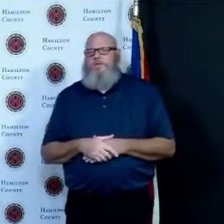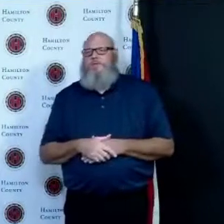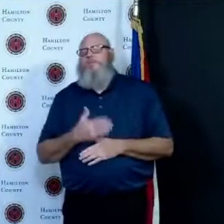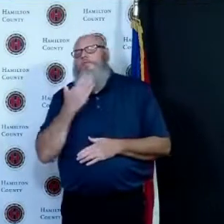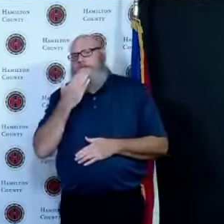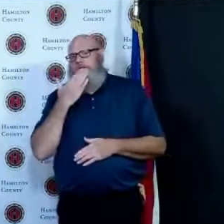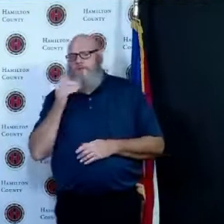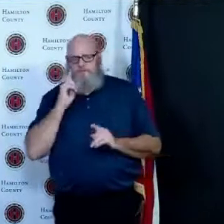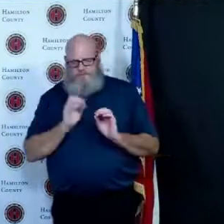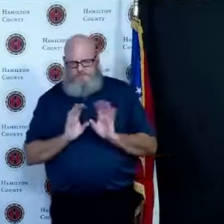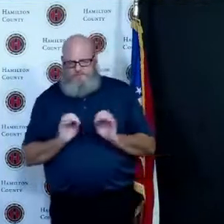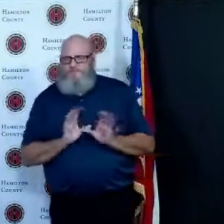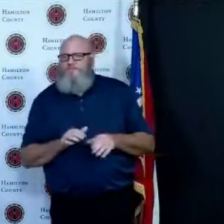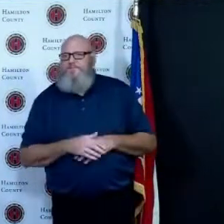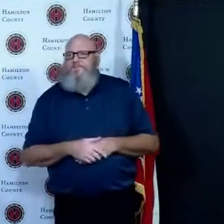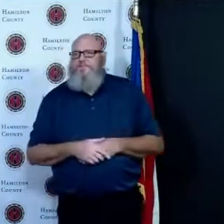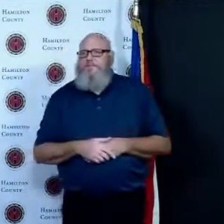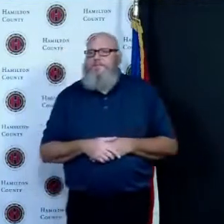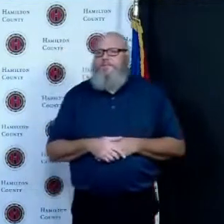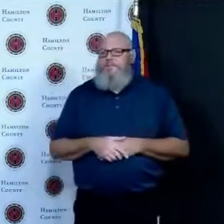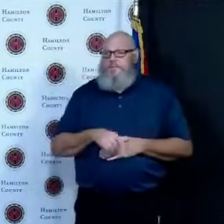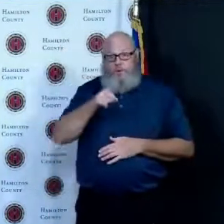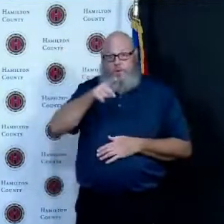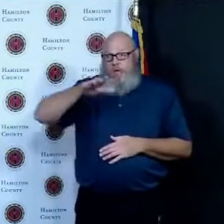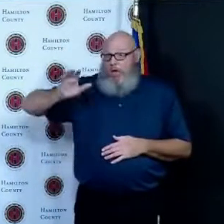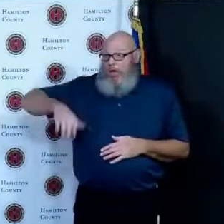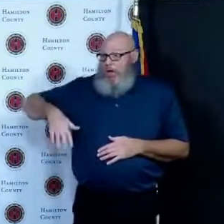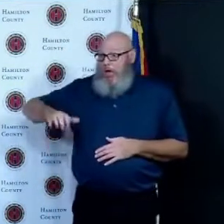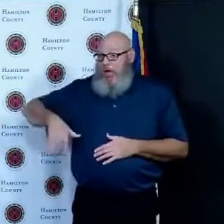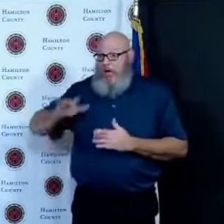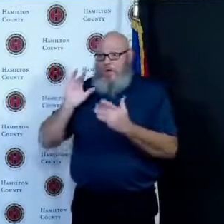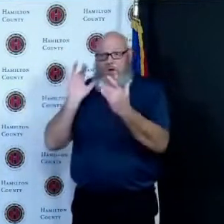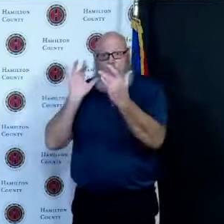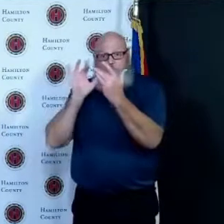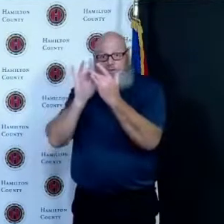if you've not been on our website in the last 24 hours to check we are working very hard to make